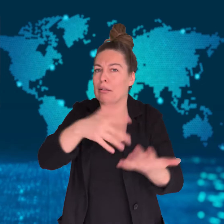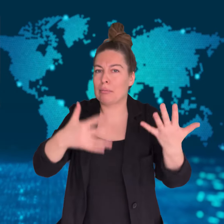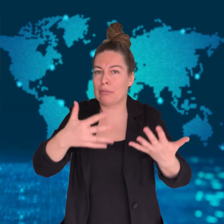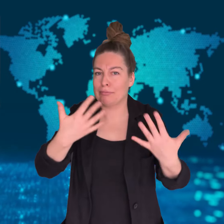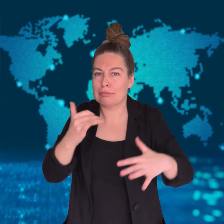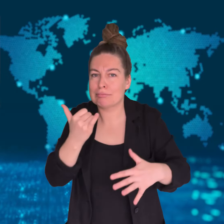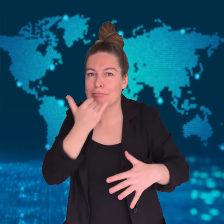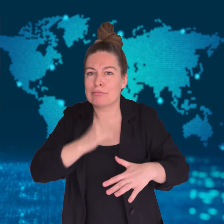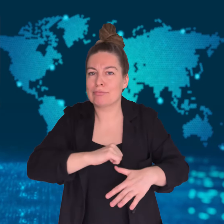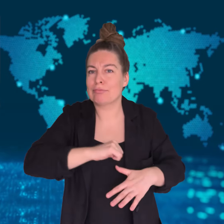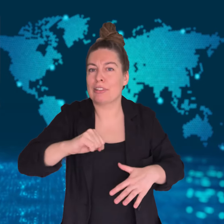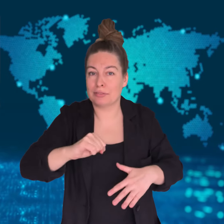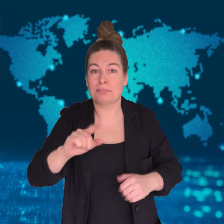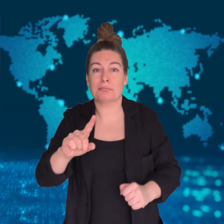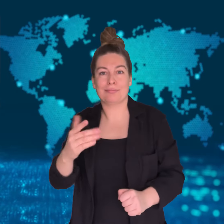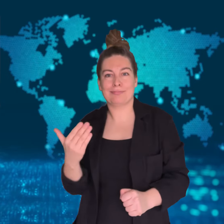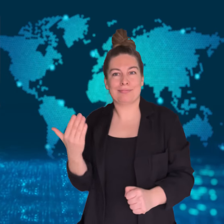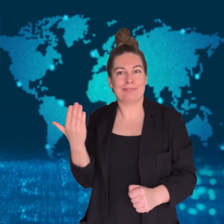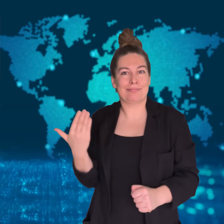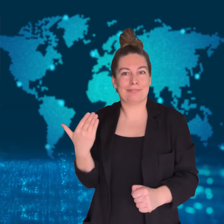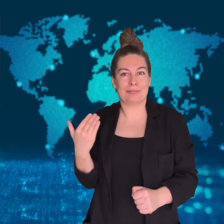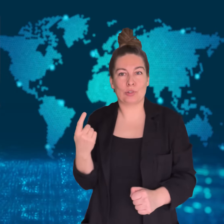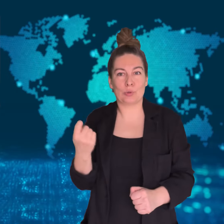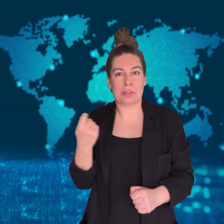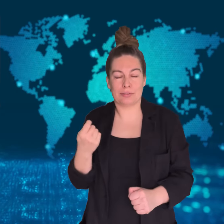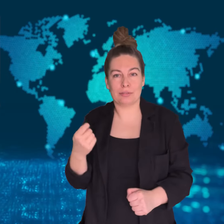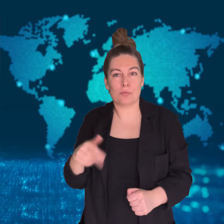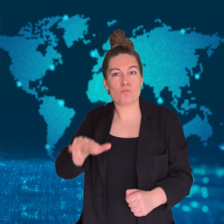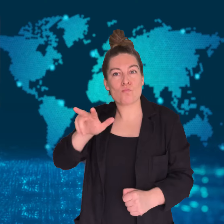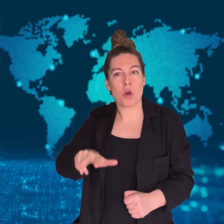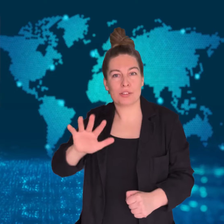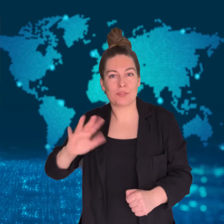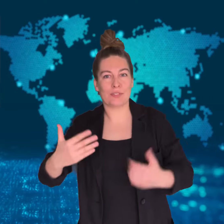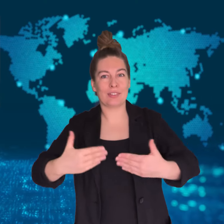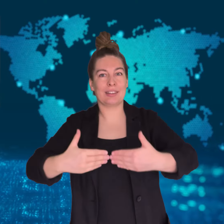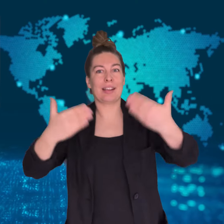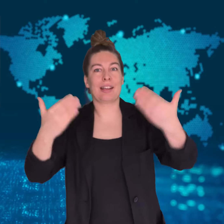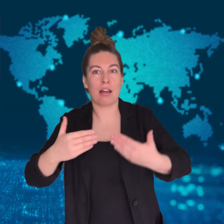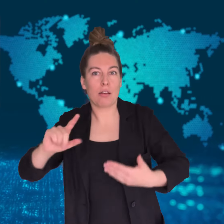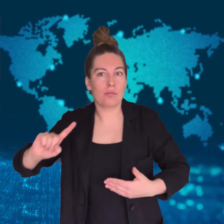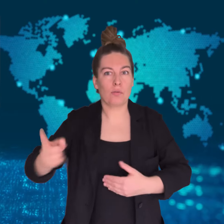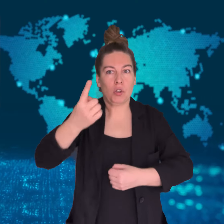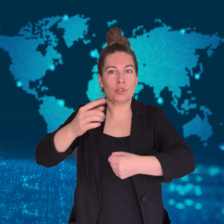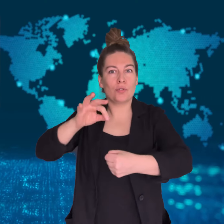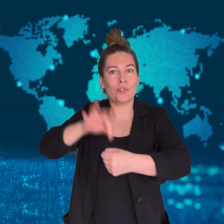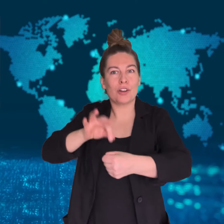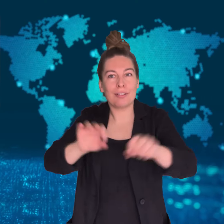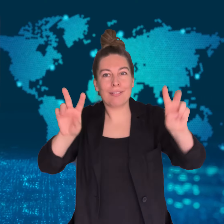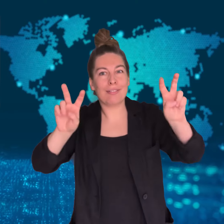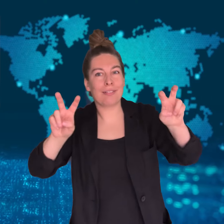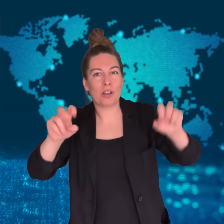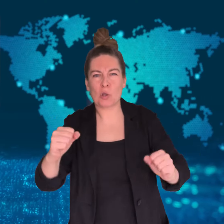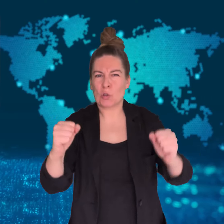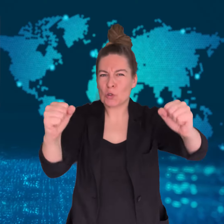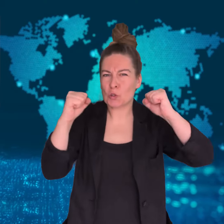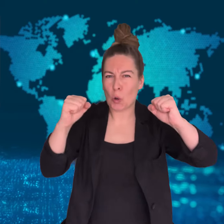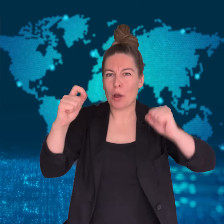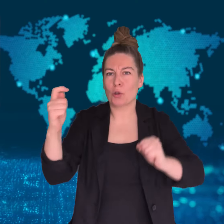"Super Tuesday" primaries started on Tuesday March 5.